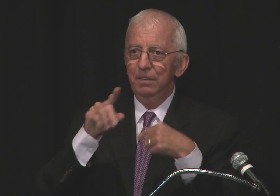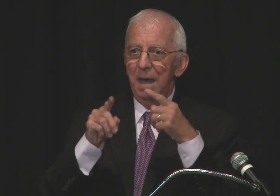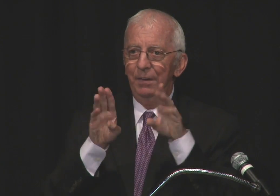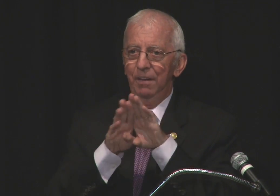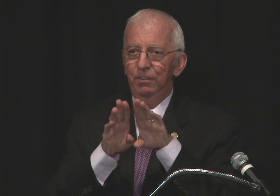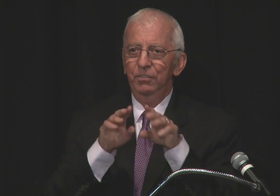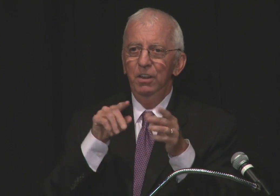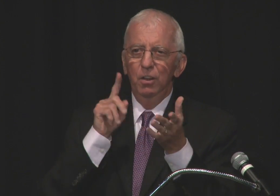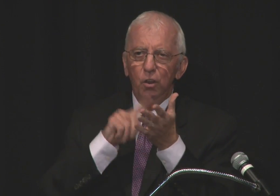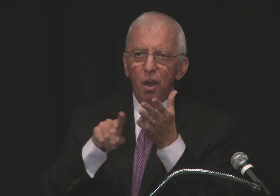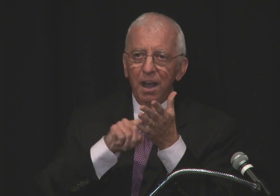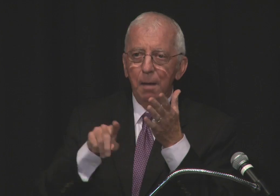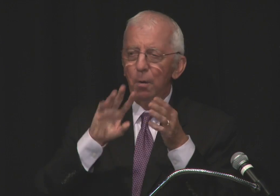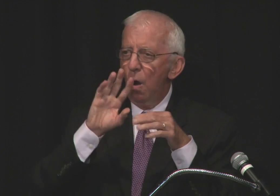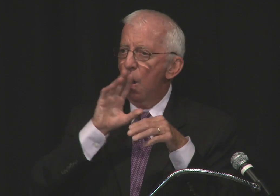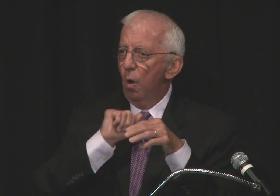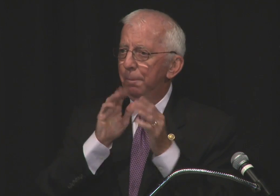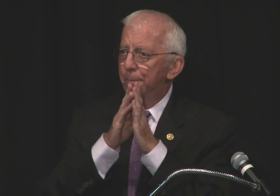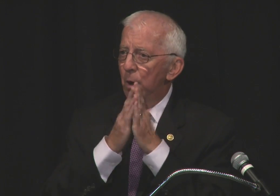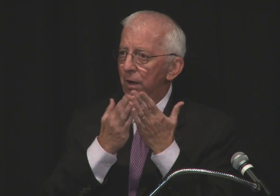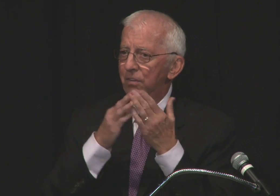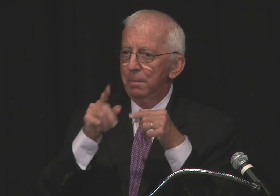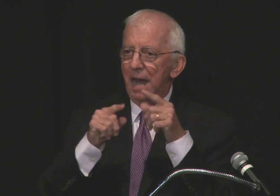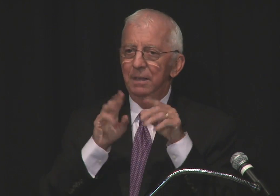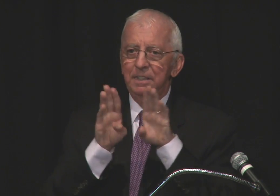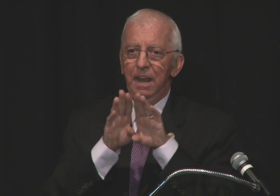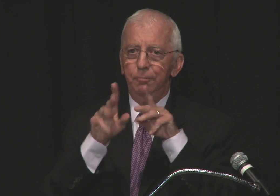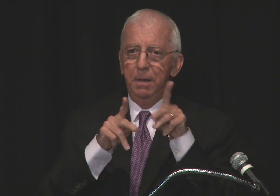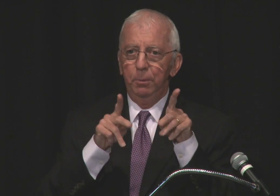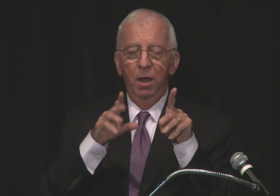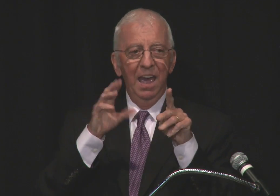about deafness. Look up old books about deaf people